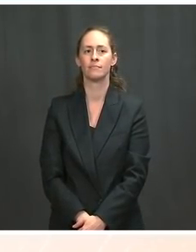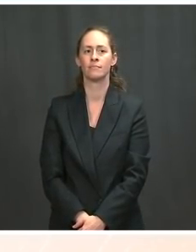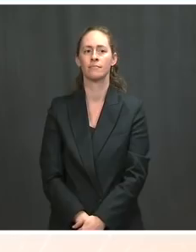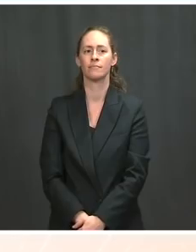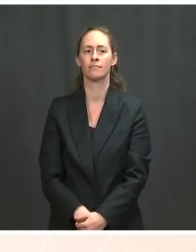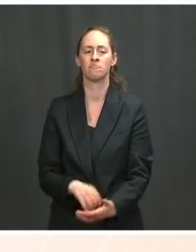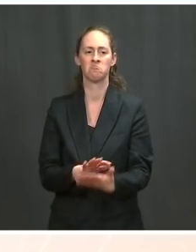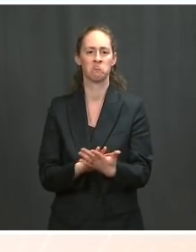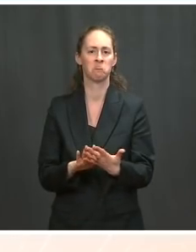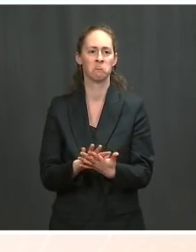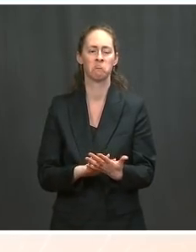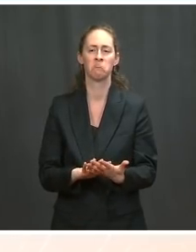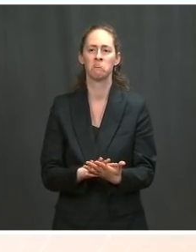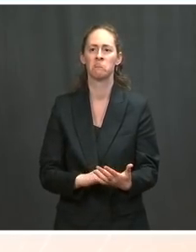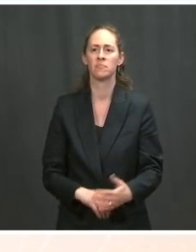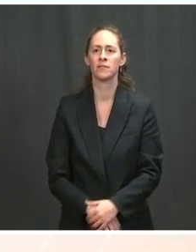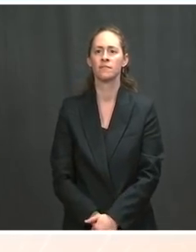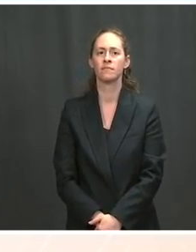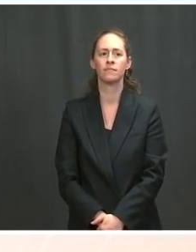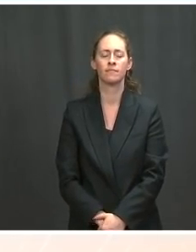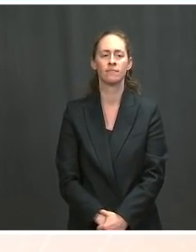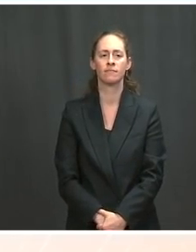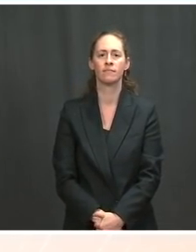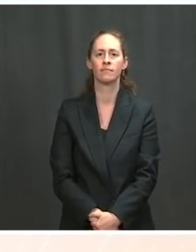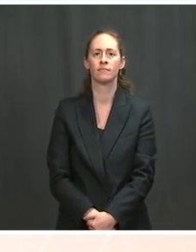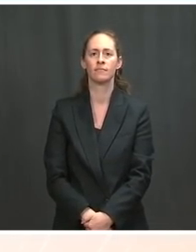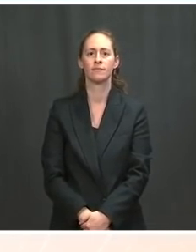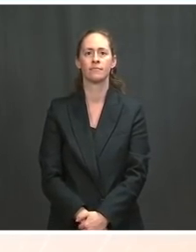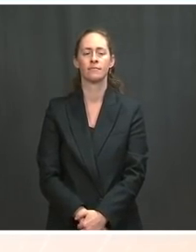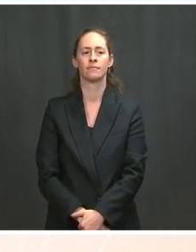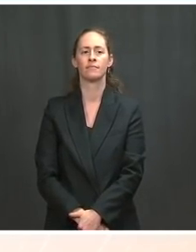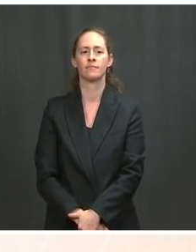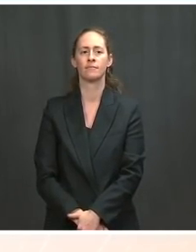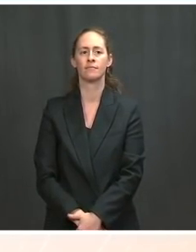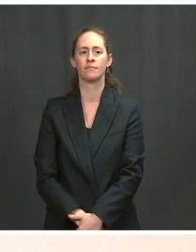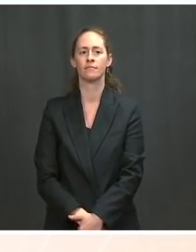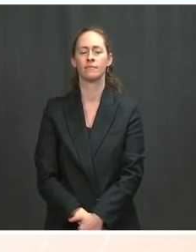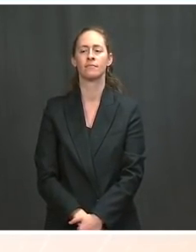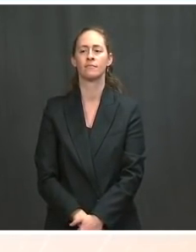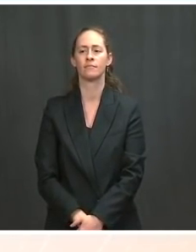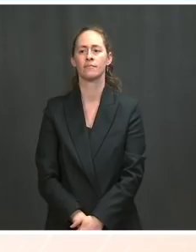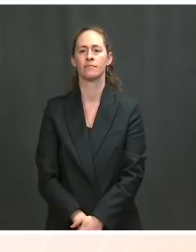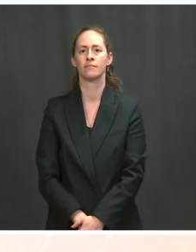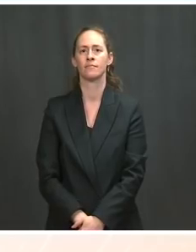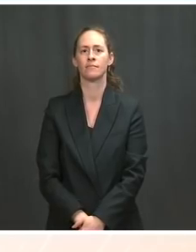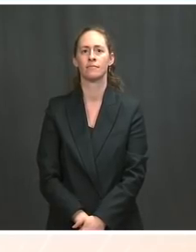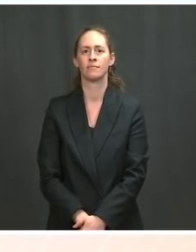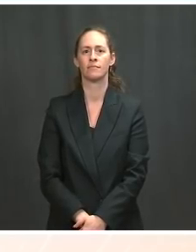I don't think you can provide, but I know the announcement on the ambassadors will be coming soon. But my question is: